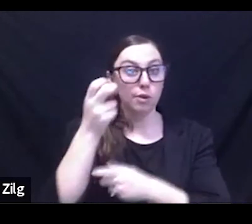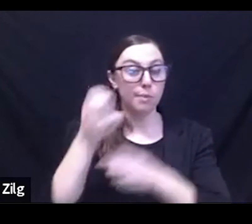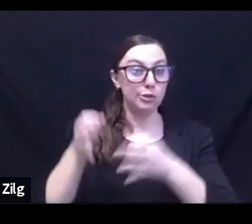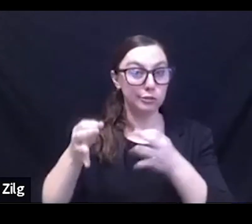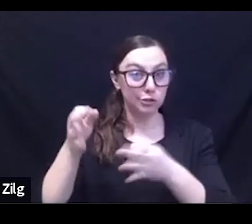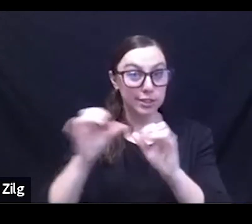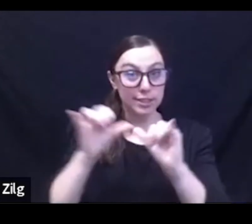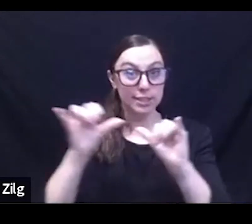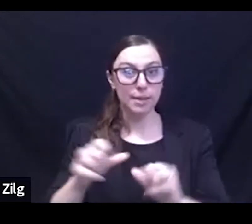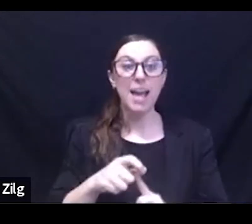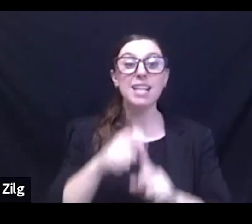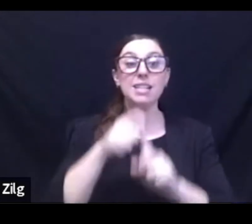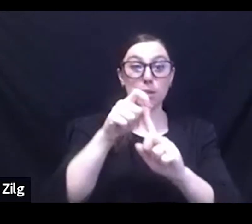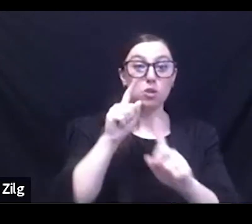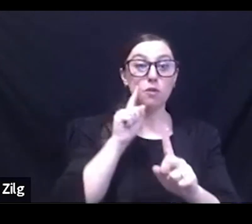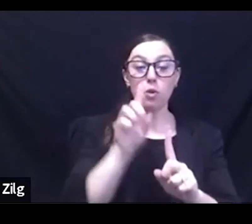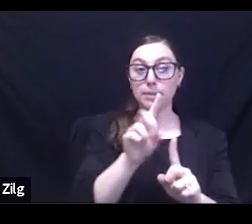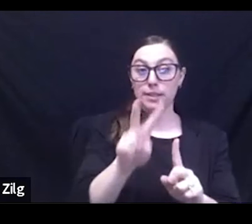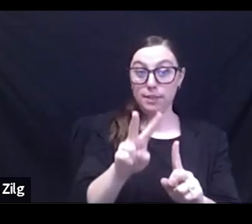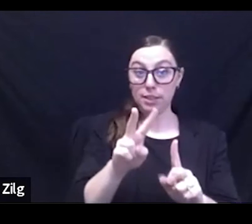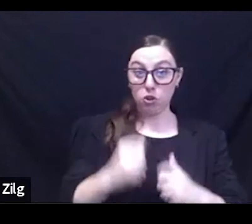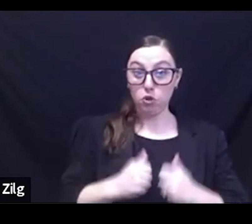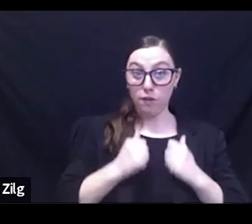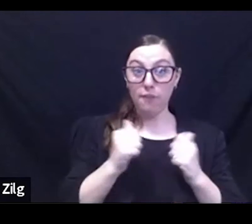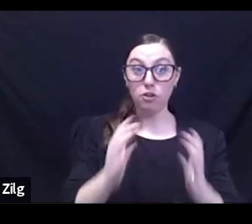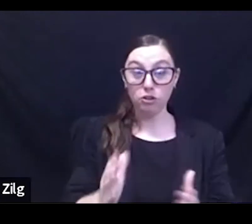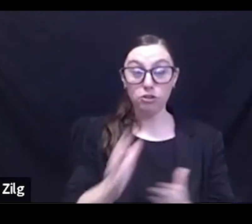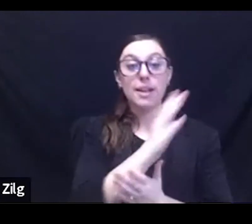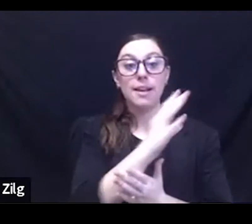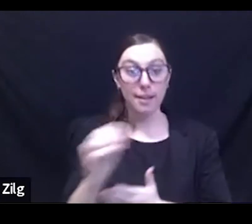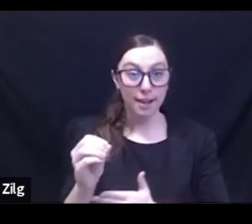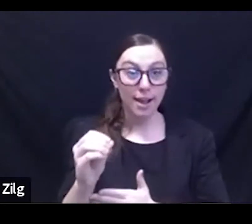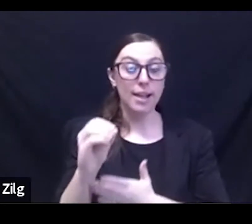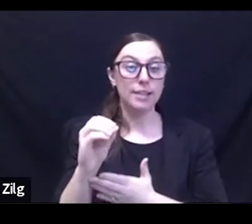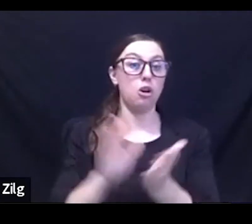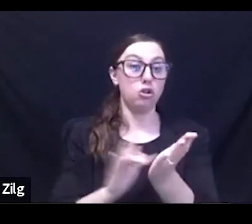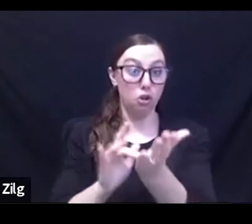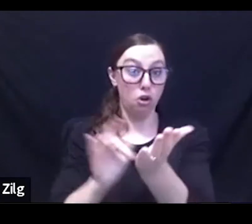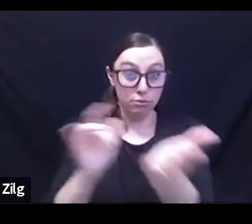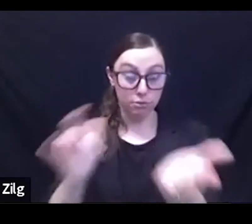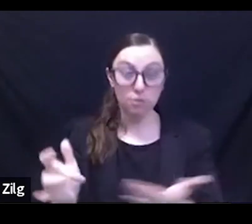domestic violence and sexual assault, but we, you know, will assist in any of the crimes that take place in